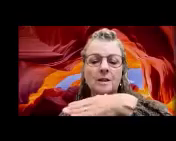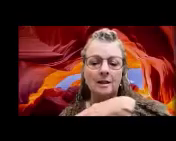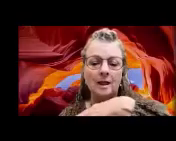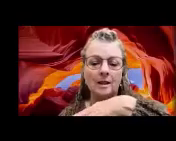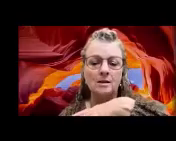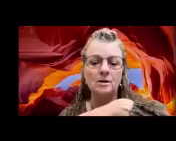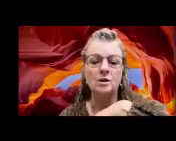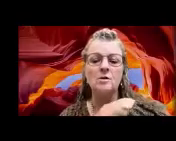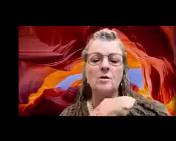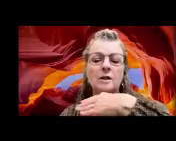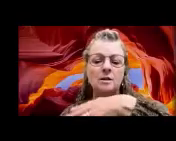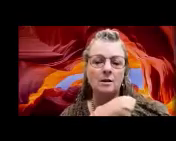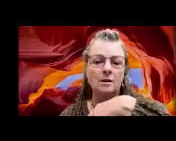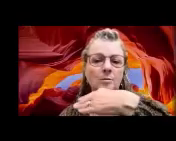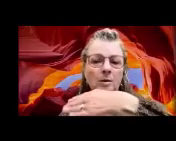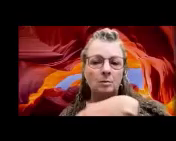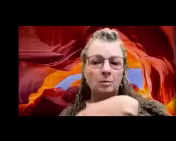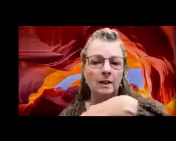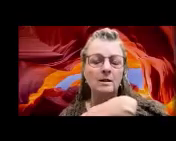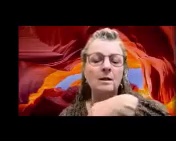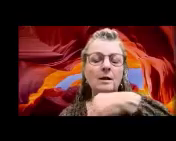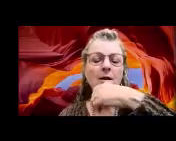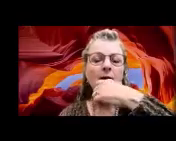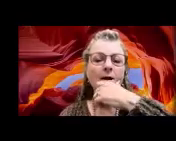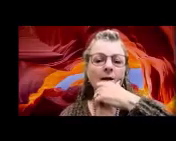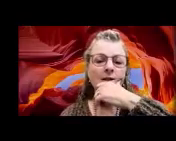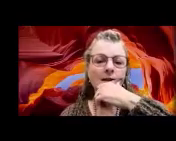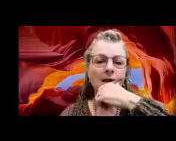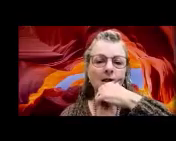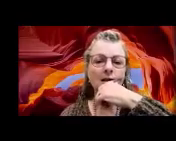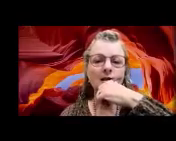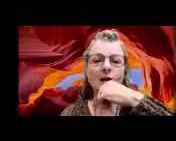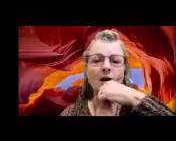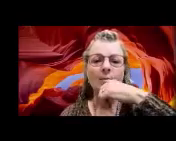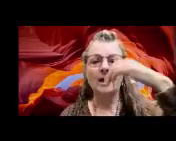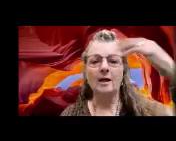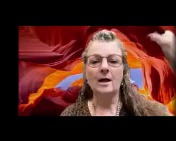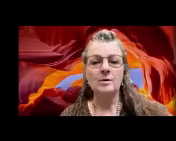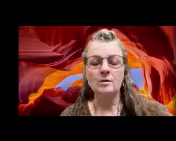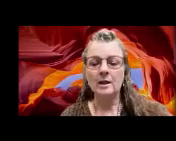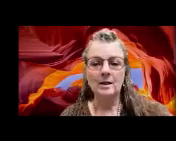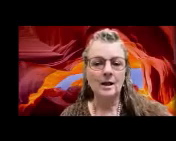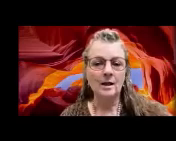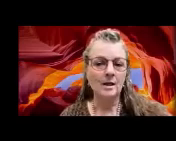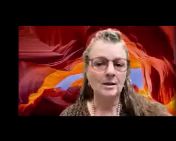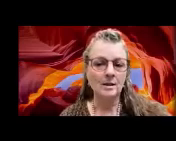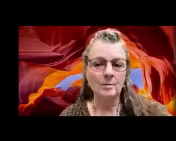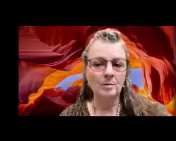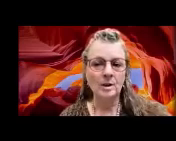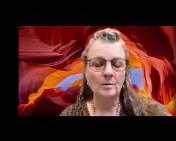mistakes, she's going to start to be bullied. And this idea at the top, like I was only antagonizing them by being